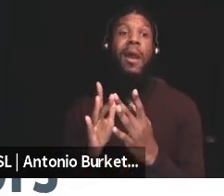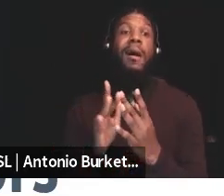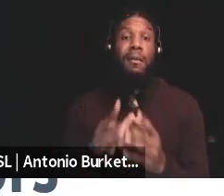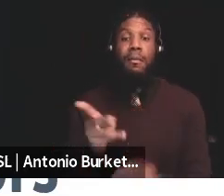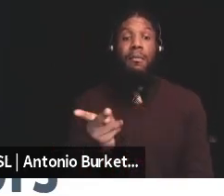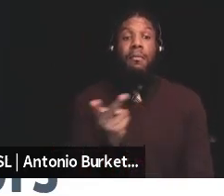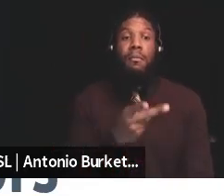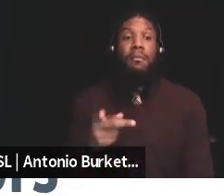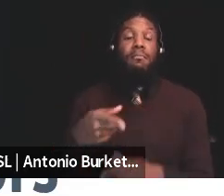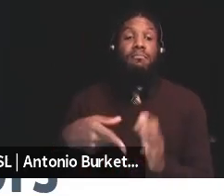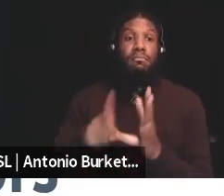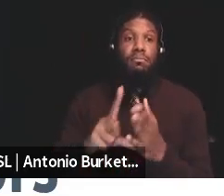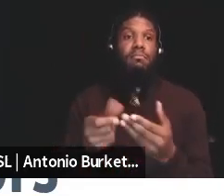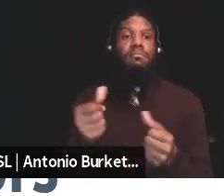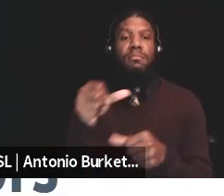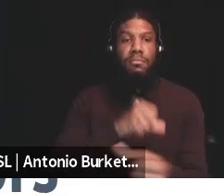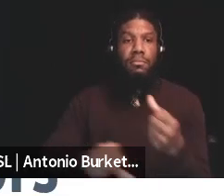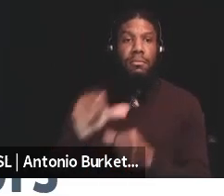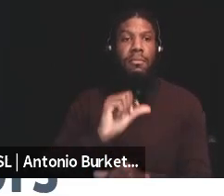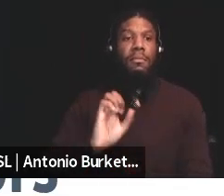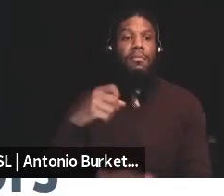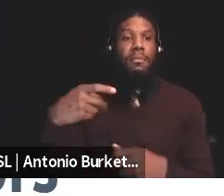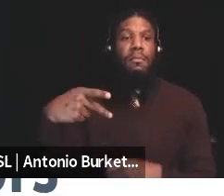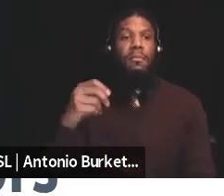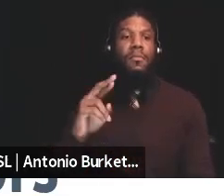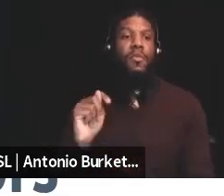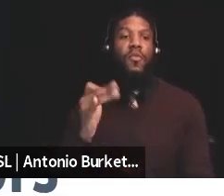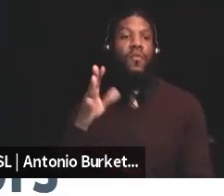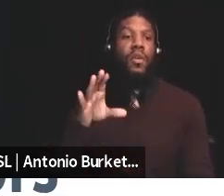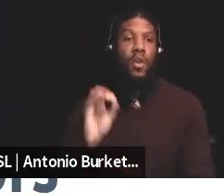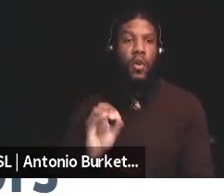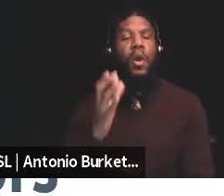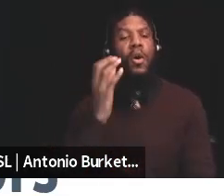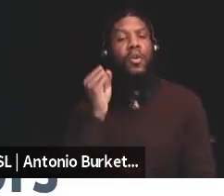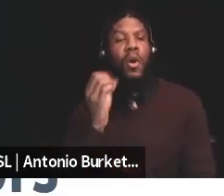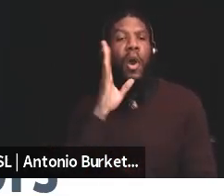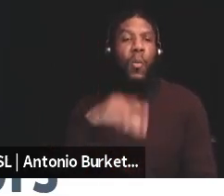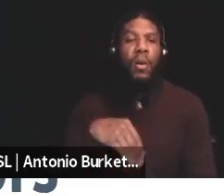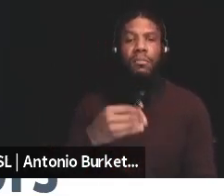throughout the semester. Tutors would give each other video feedback multiple times a semester,